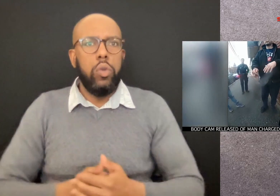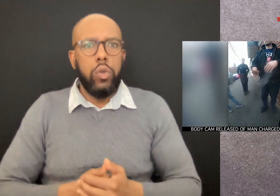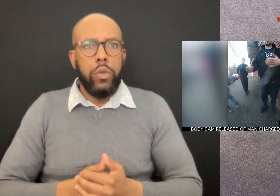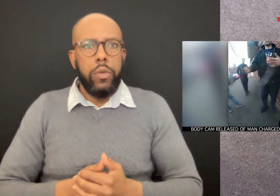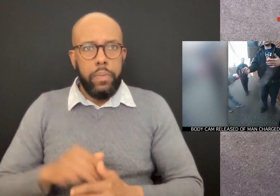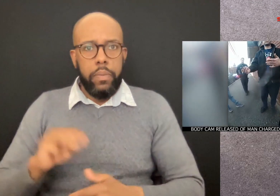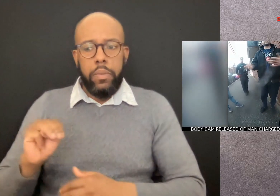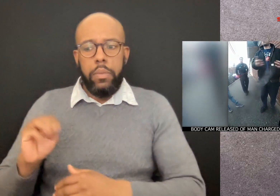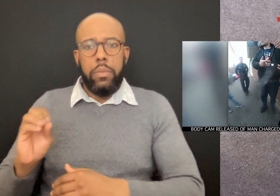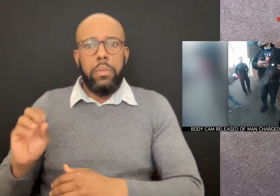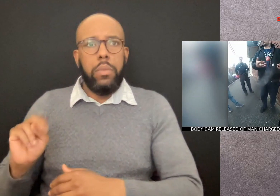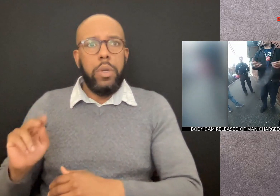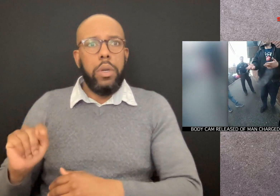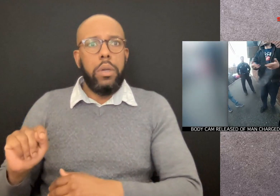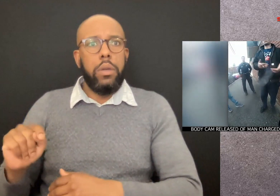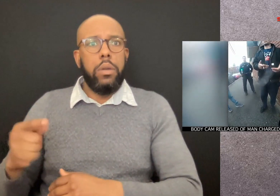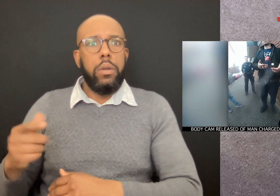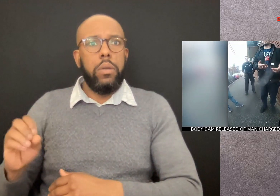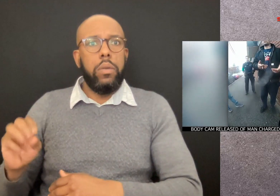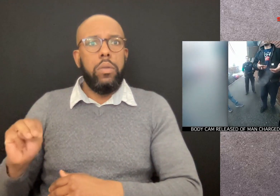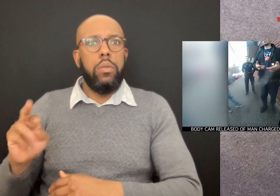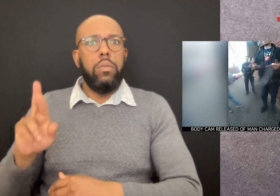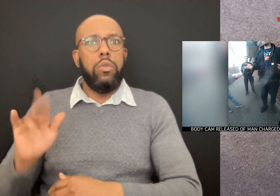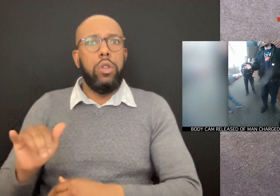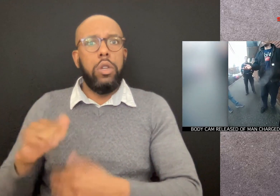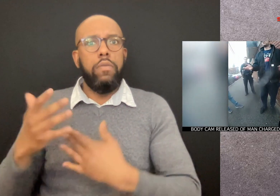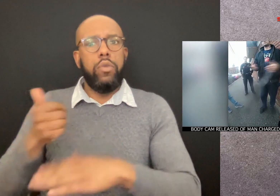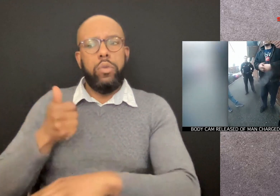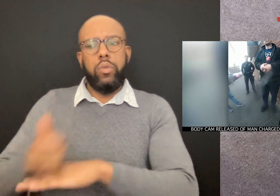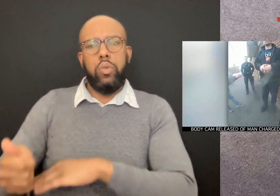Montgomery is accused of punching the girl to death in December 2019.